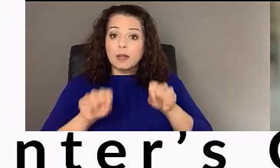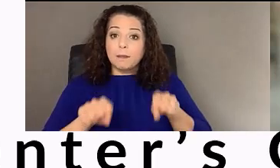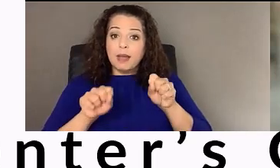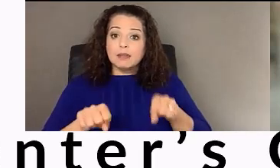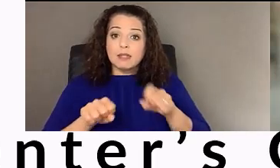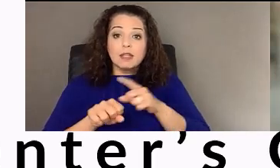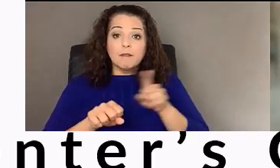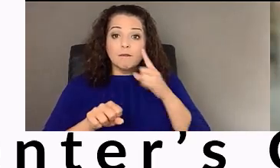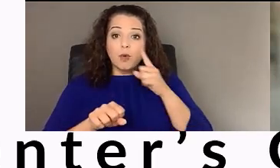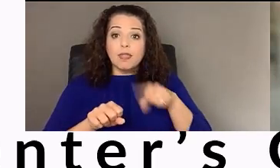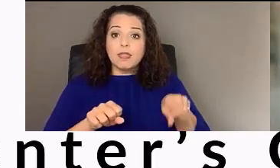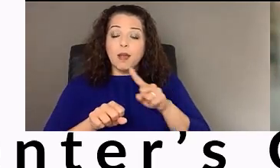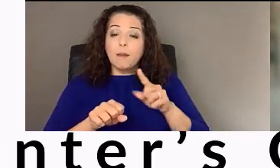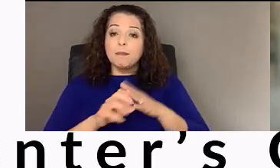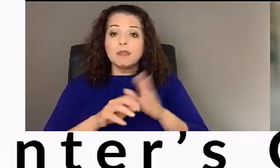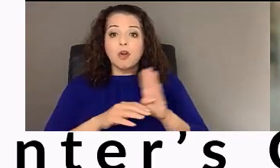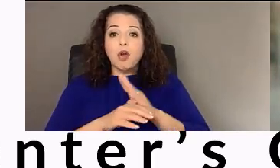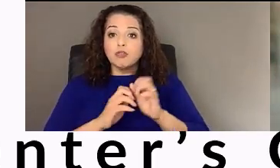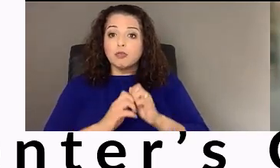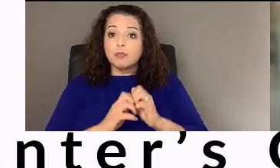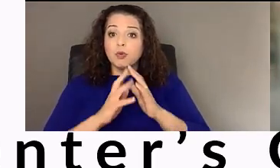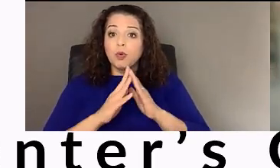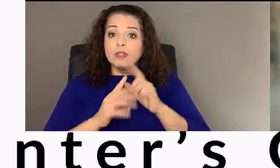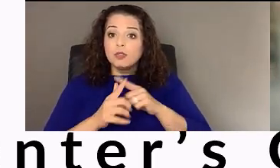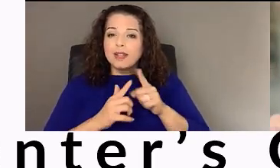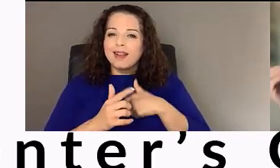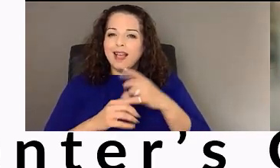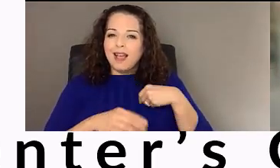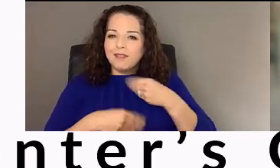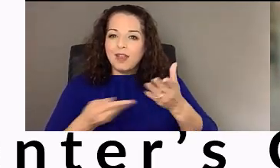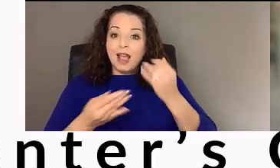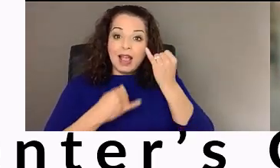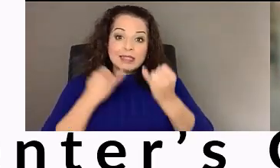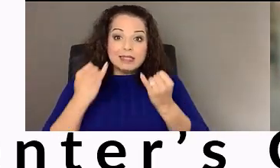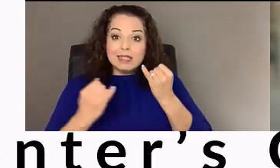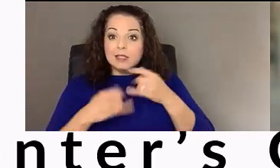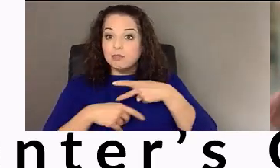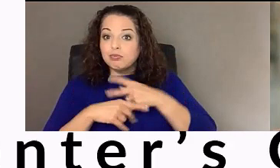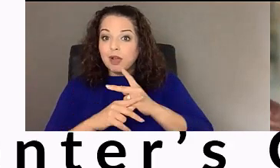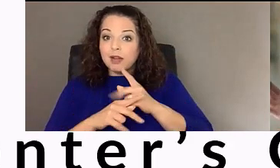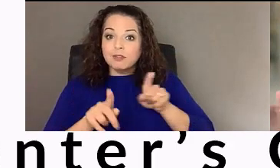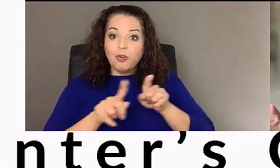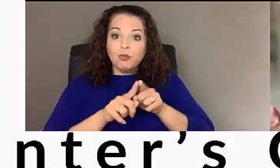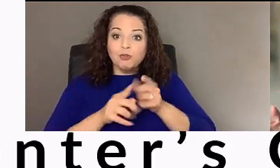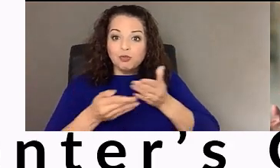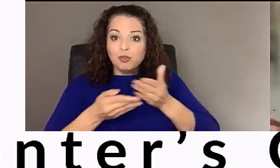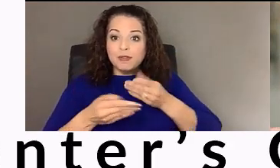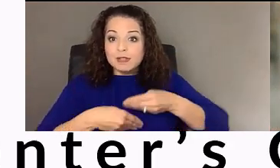to actually get their ideas, products, and services to those who need them.